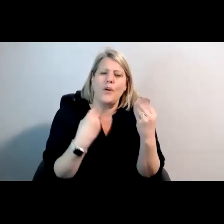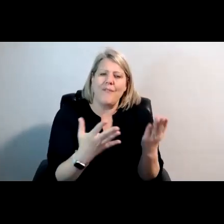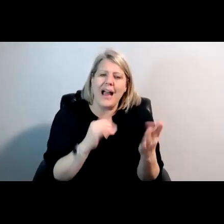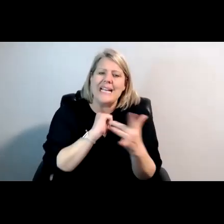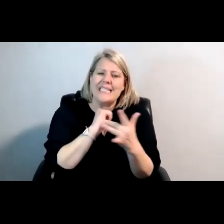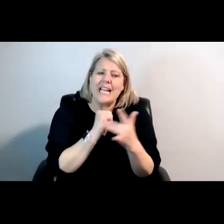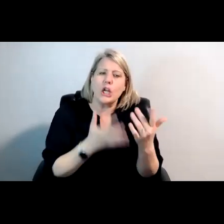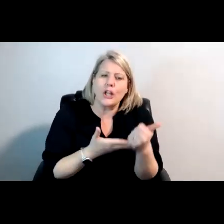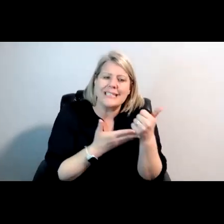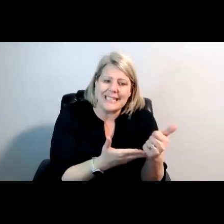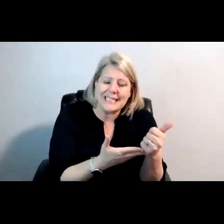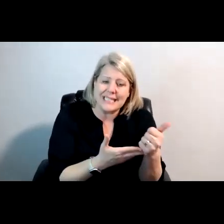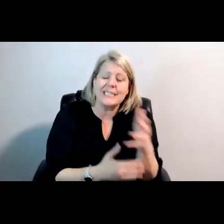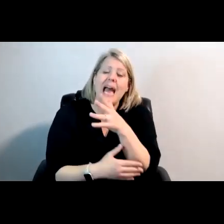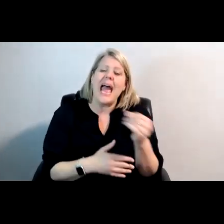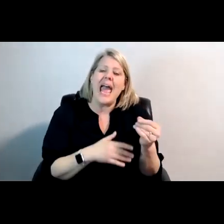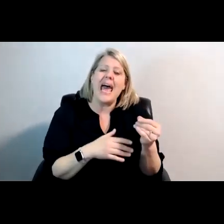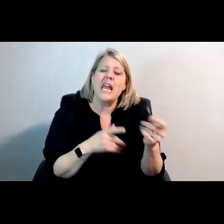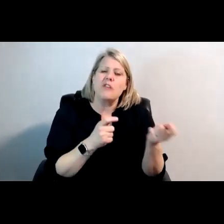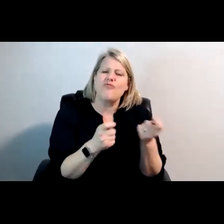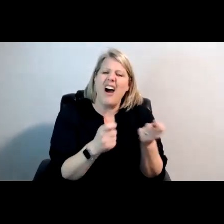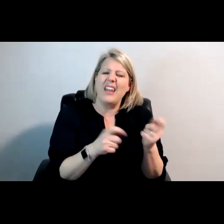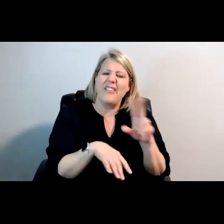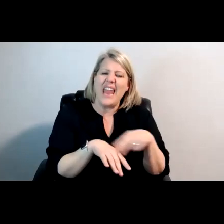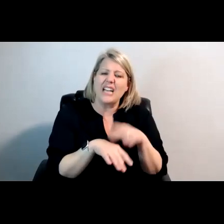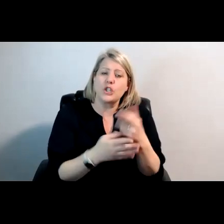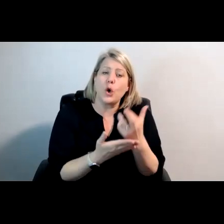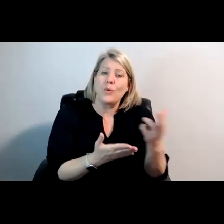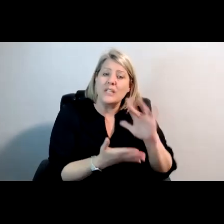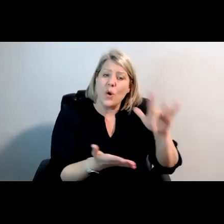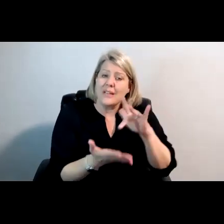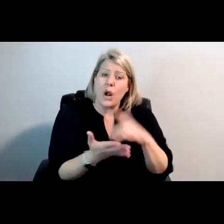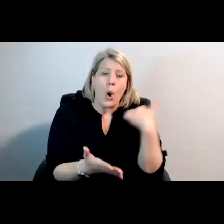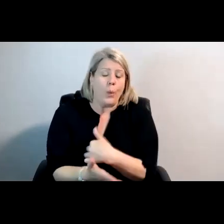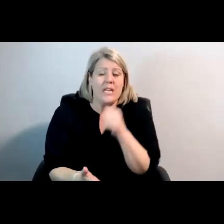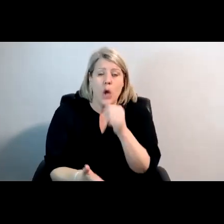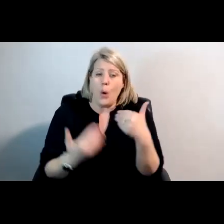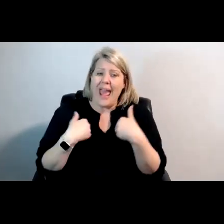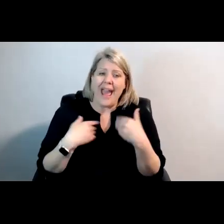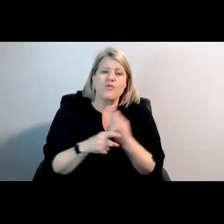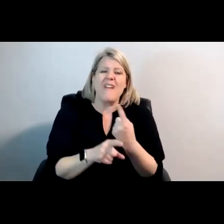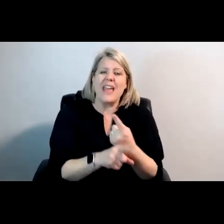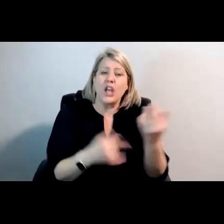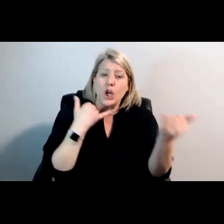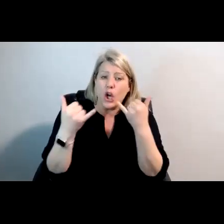and run the National Resource Center. So while we're not having the same kinds of regular calls with the community practices we have in the past,